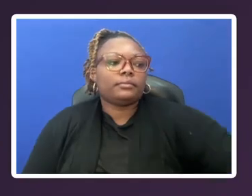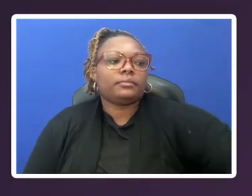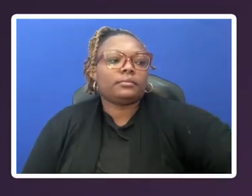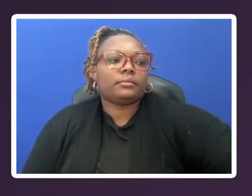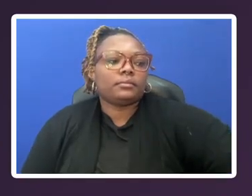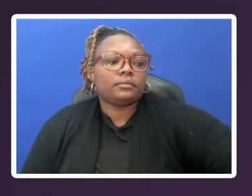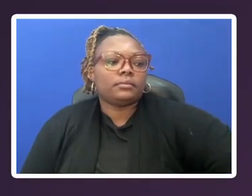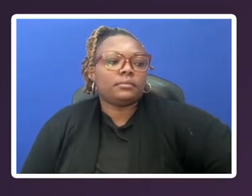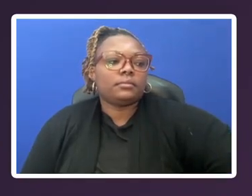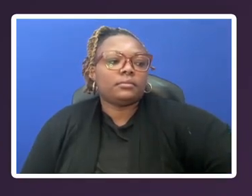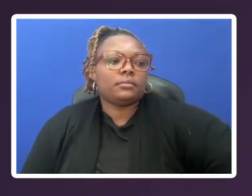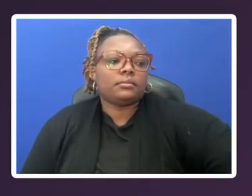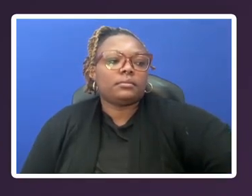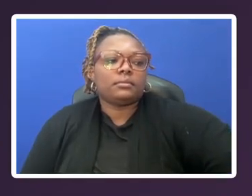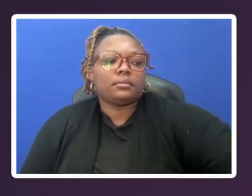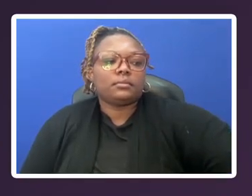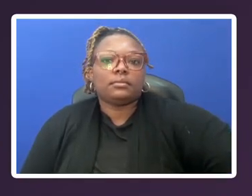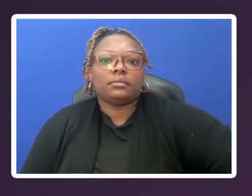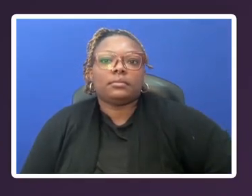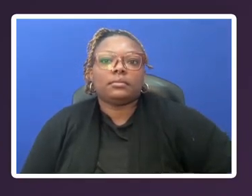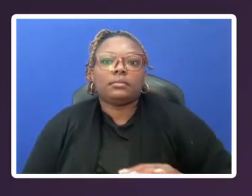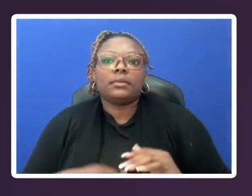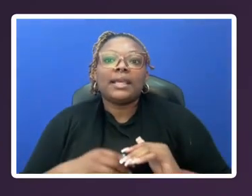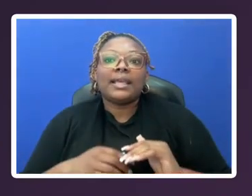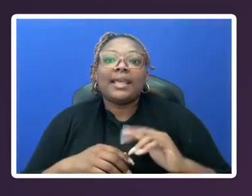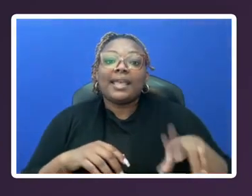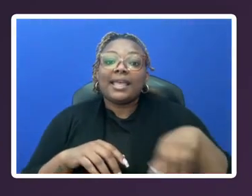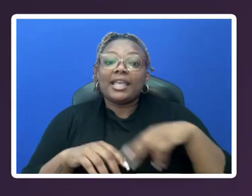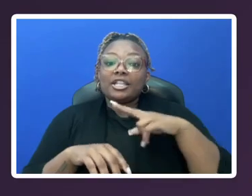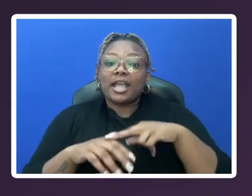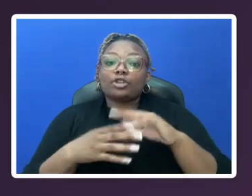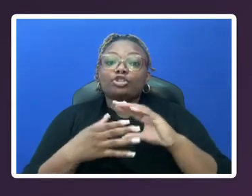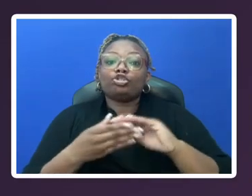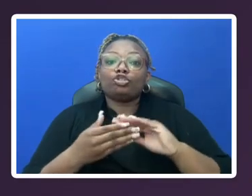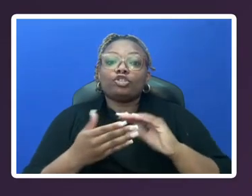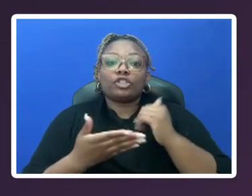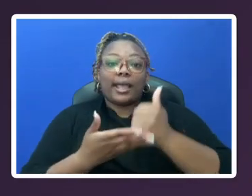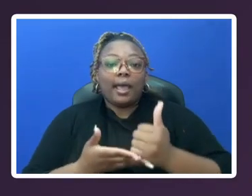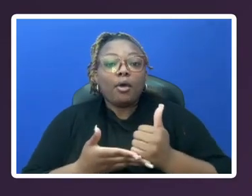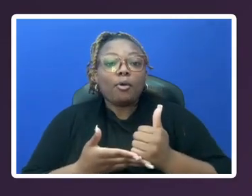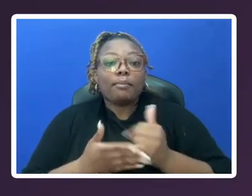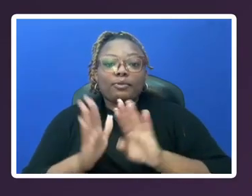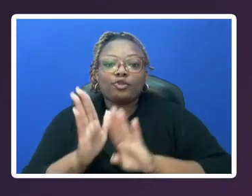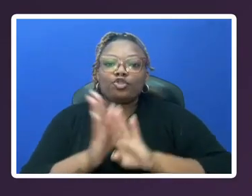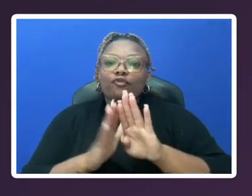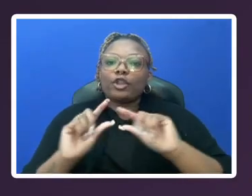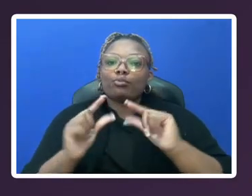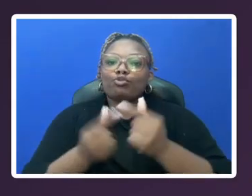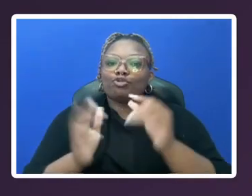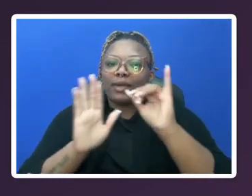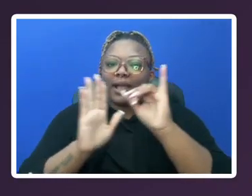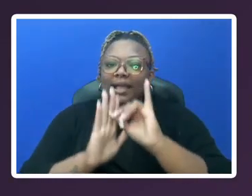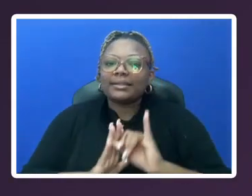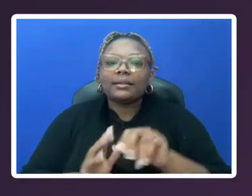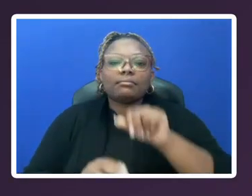identity and, you know -- and belonging. And so, you know, I was even thinking, I'd love to hear from the teachers, but it would be really great to, you know,